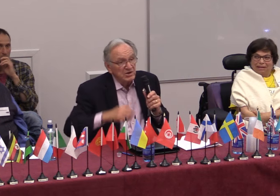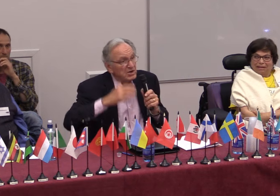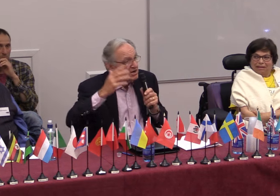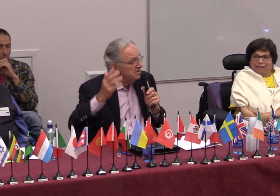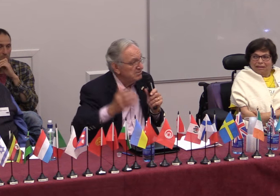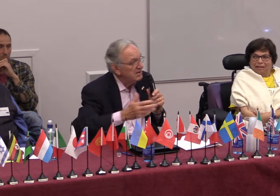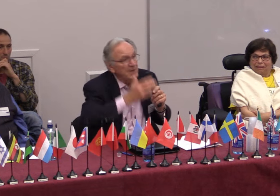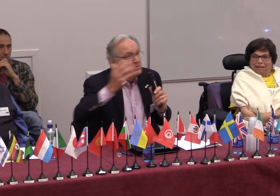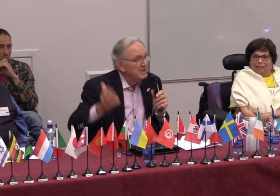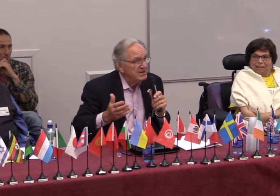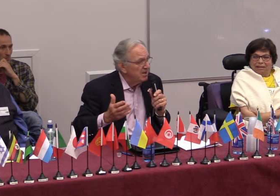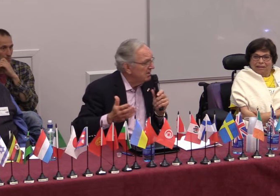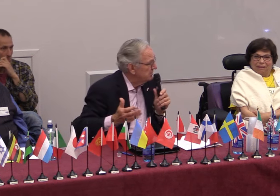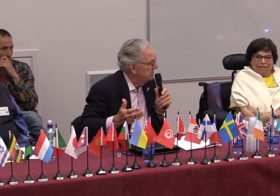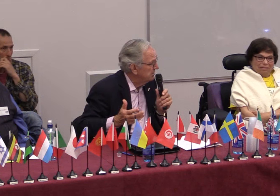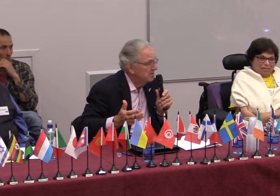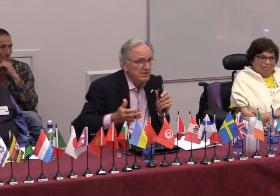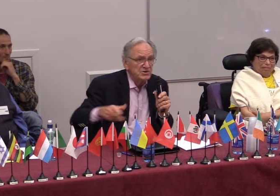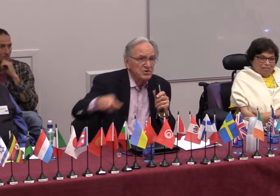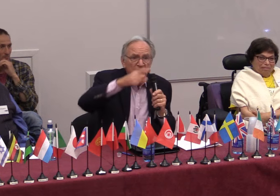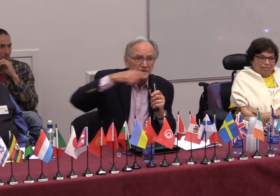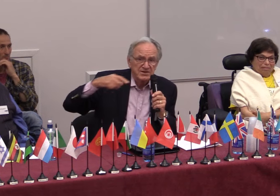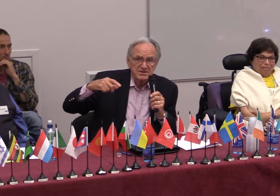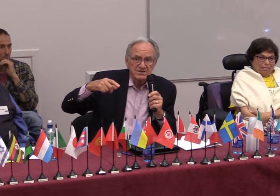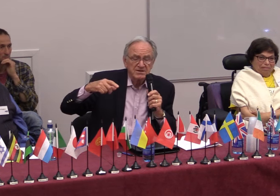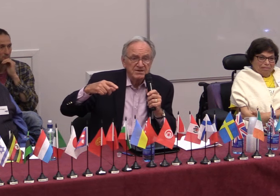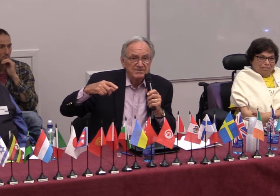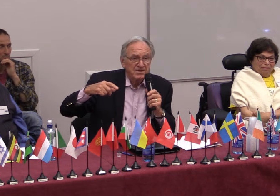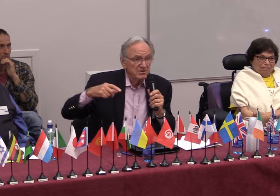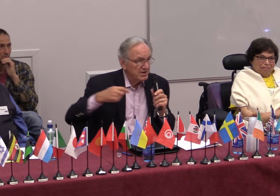was going to cost them a couple of million dollars to do all this.